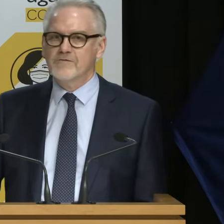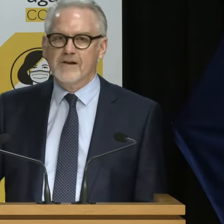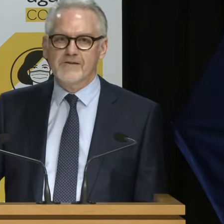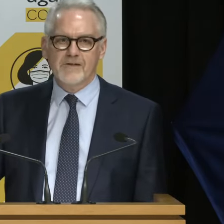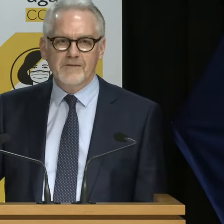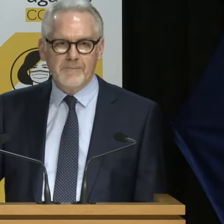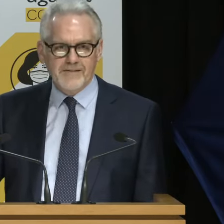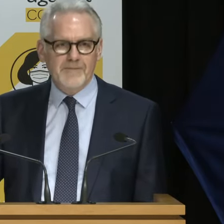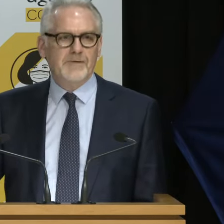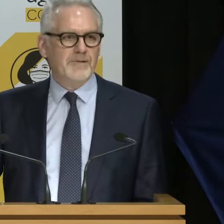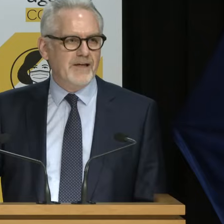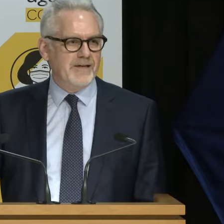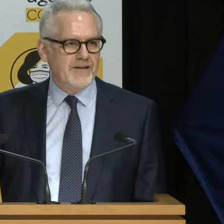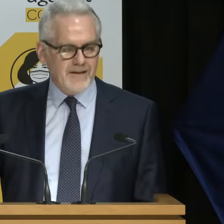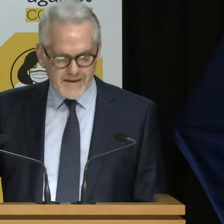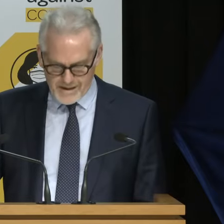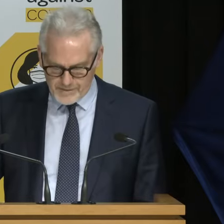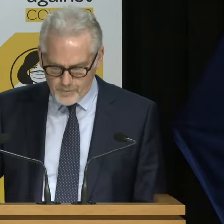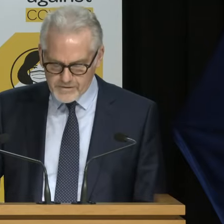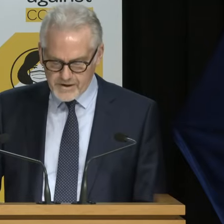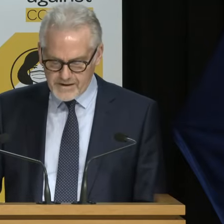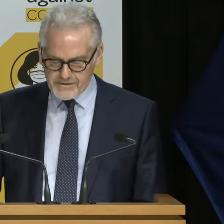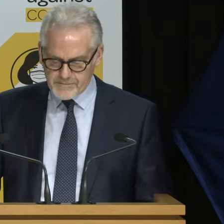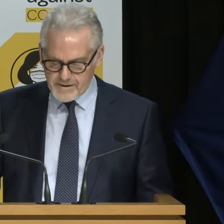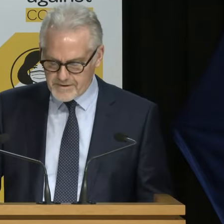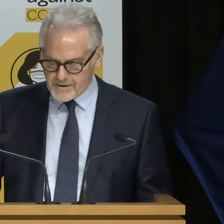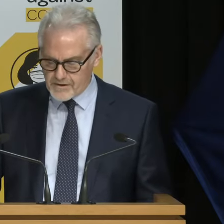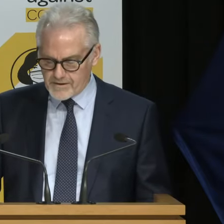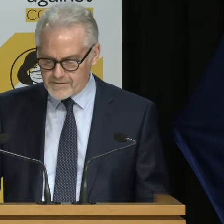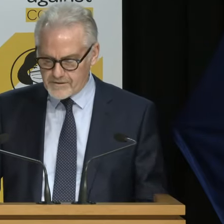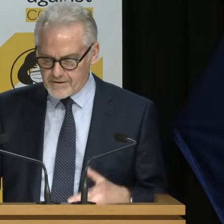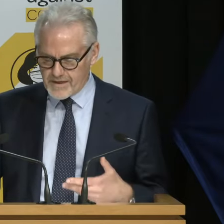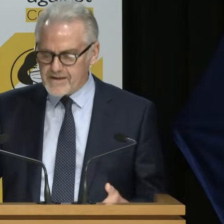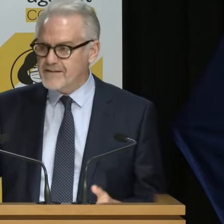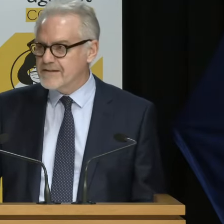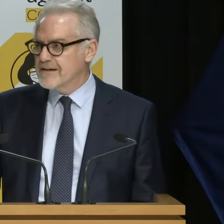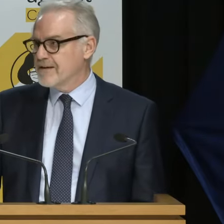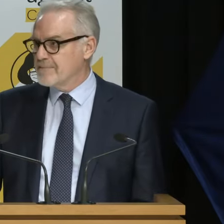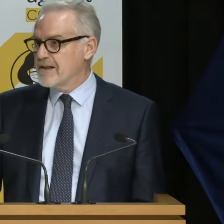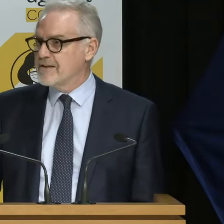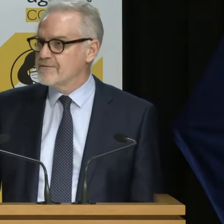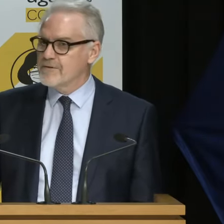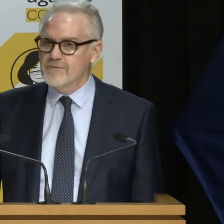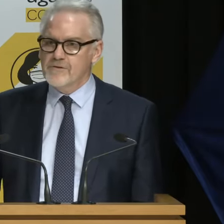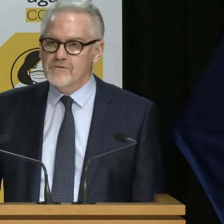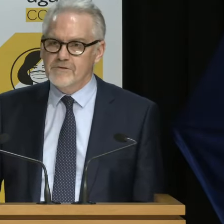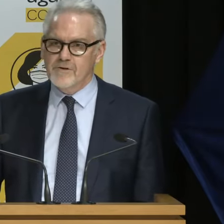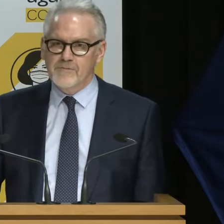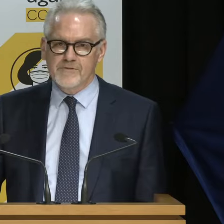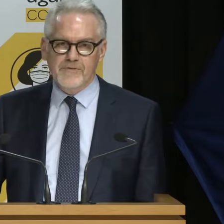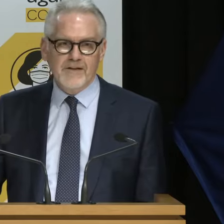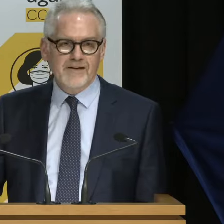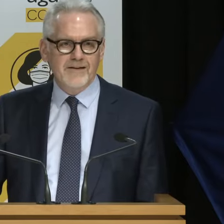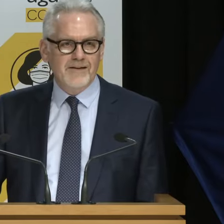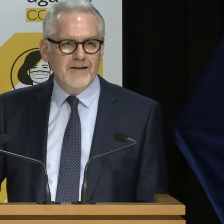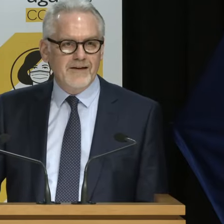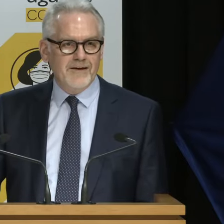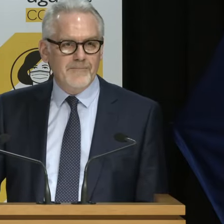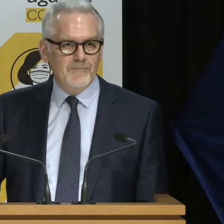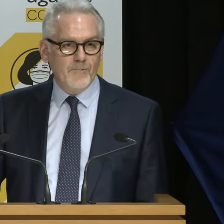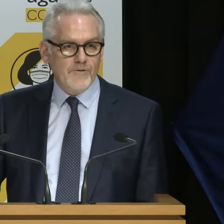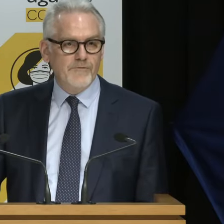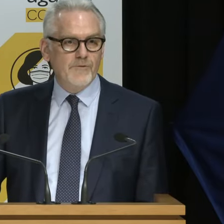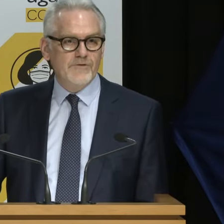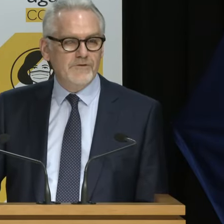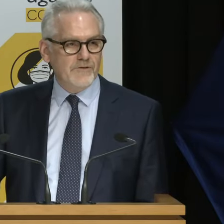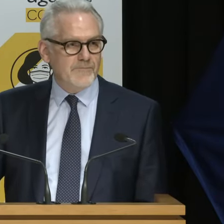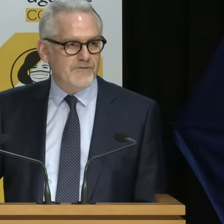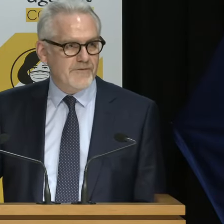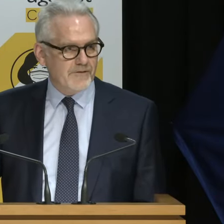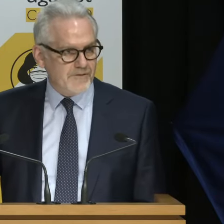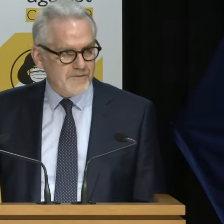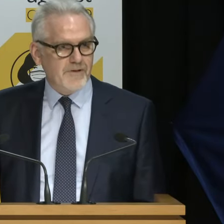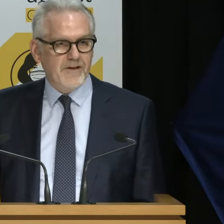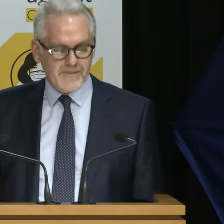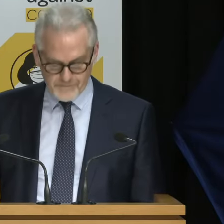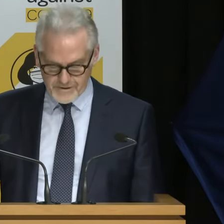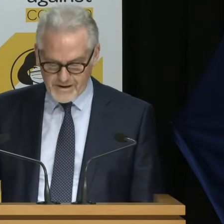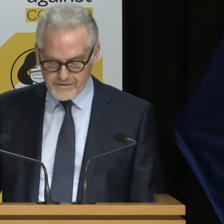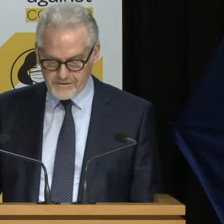keen to get information so they